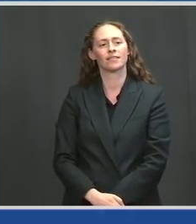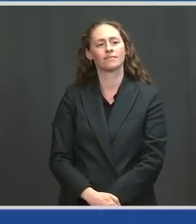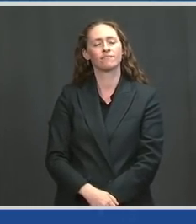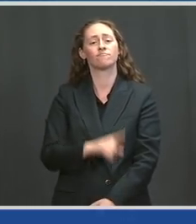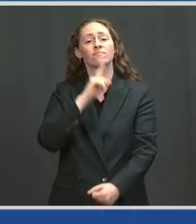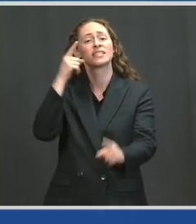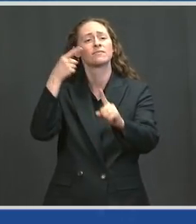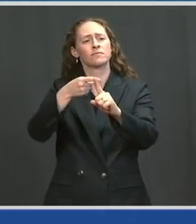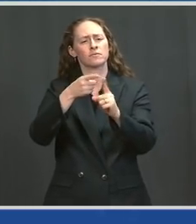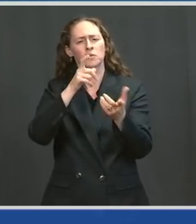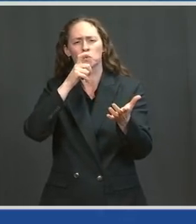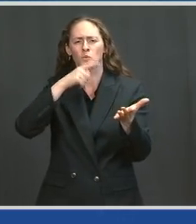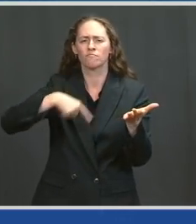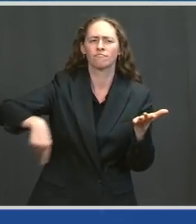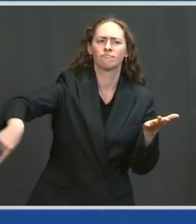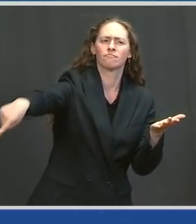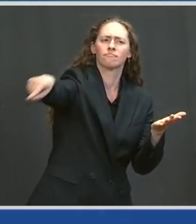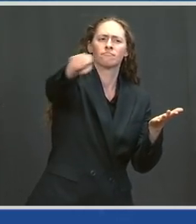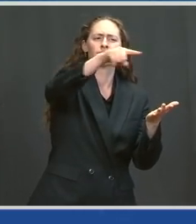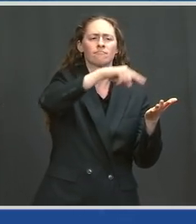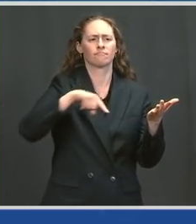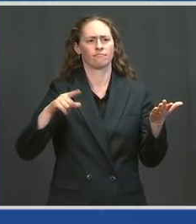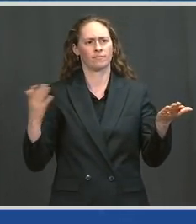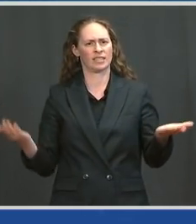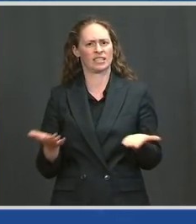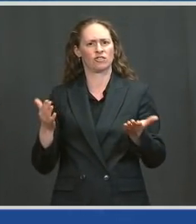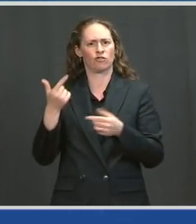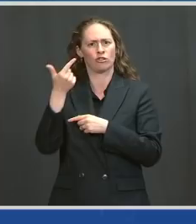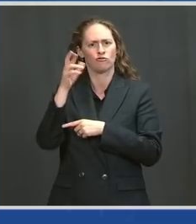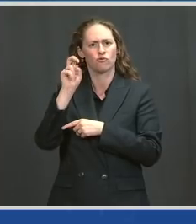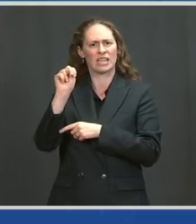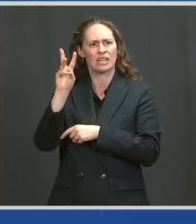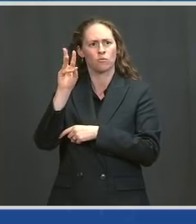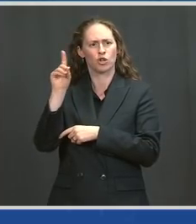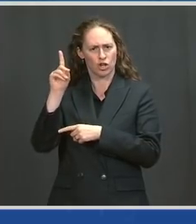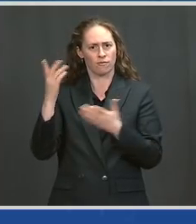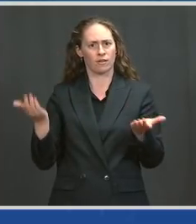Cultural Center, and I want to thank the incredible staff for hosting us here.